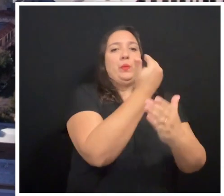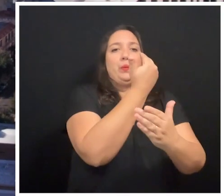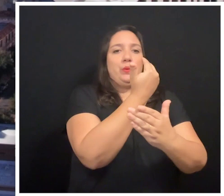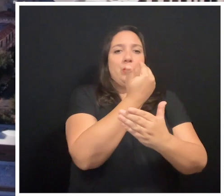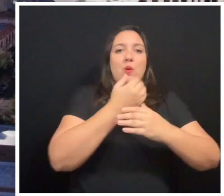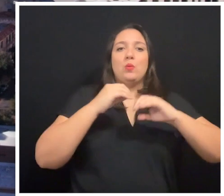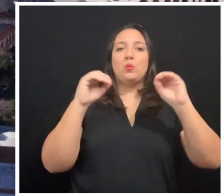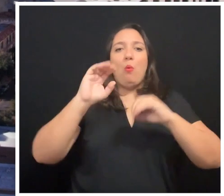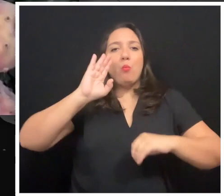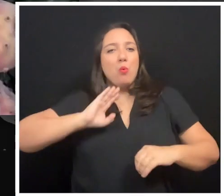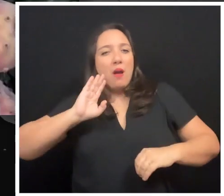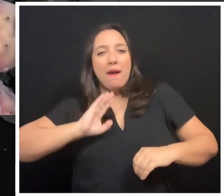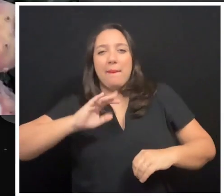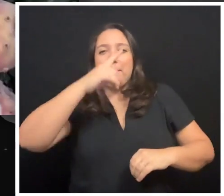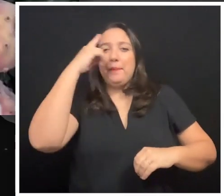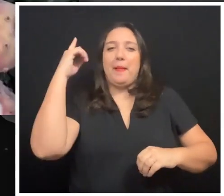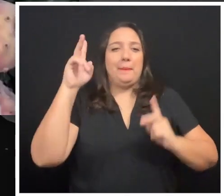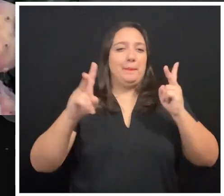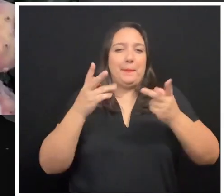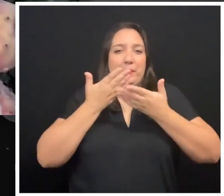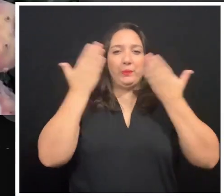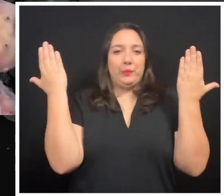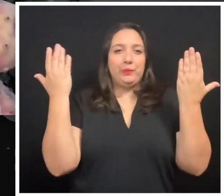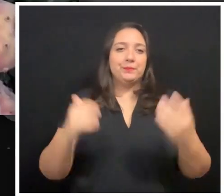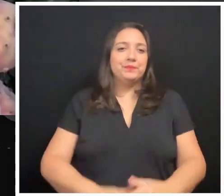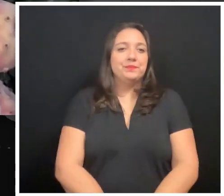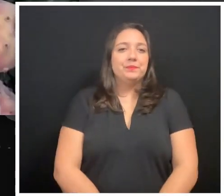without the brown and Black bodies that were there.